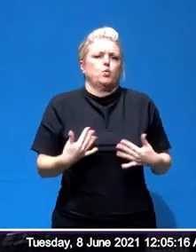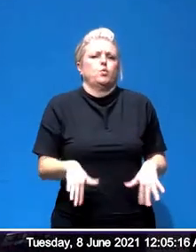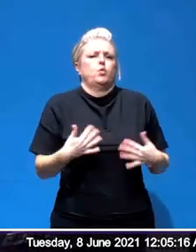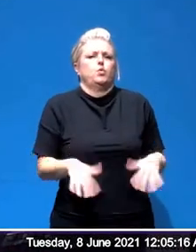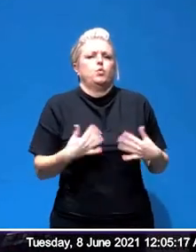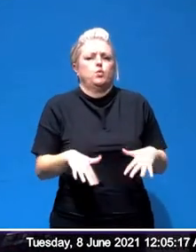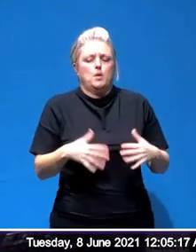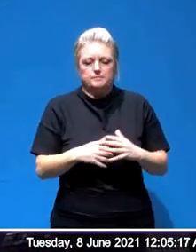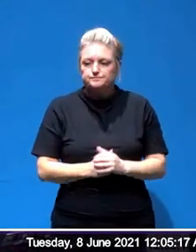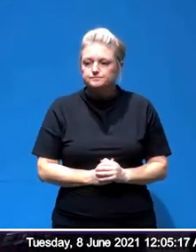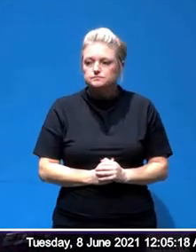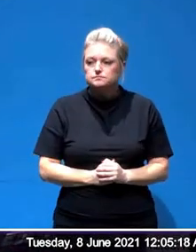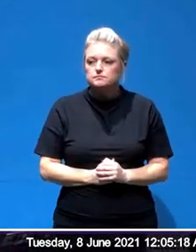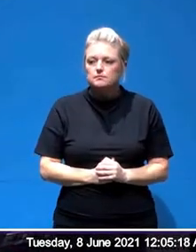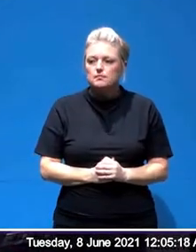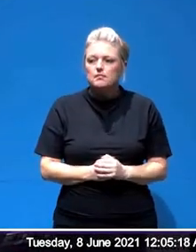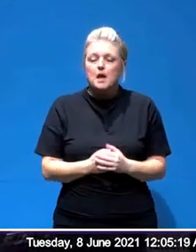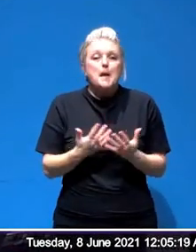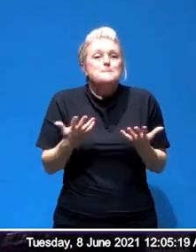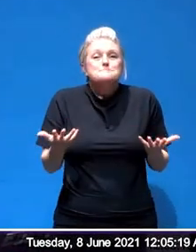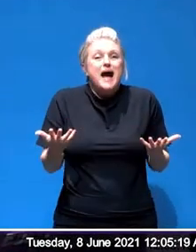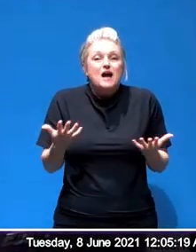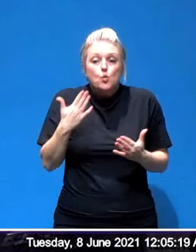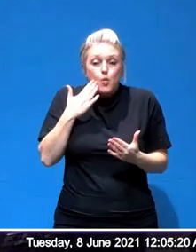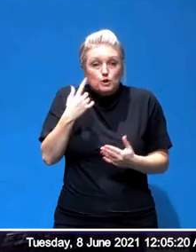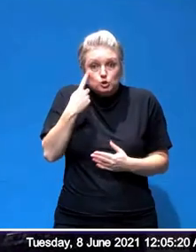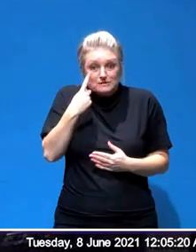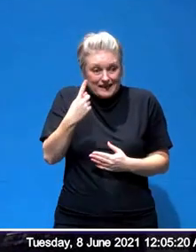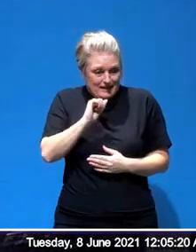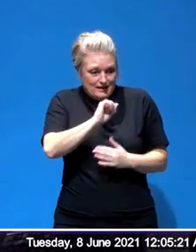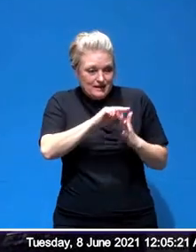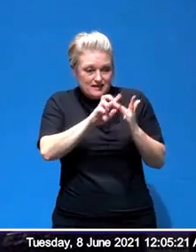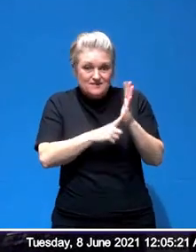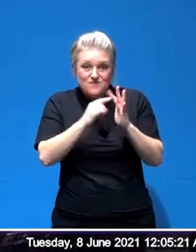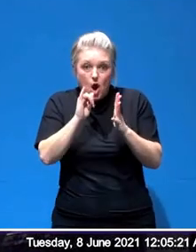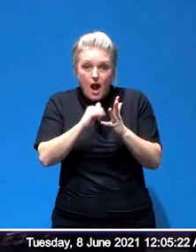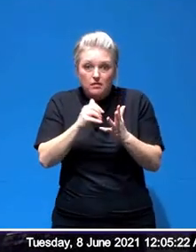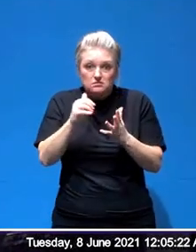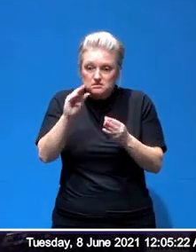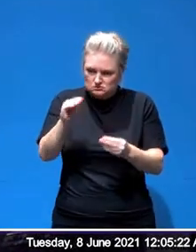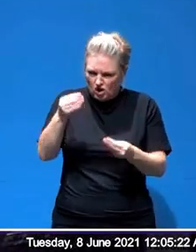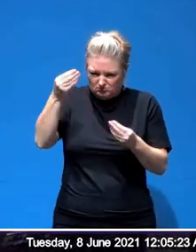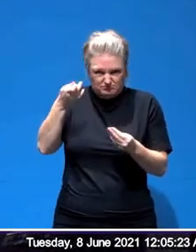That's all been previously archived, because it happened 20 years ago. But I know what will happen.